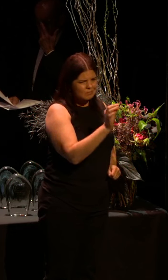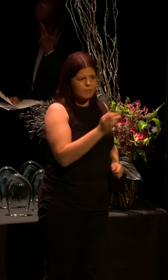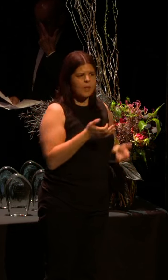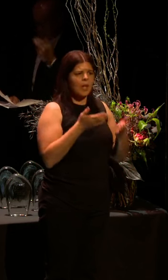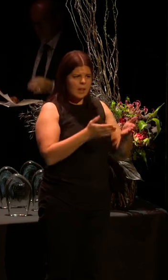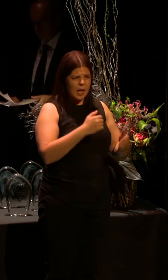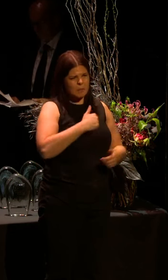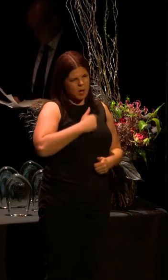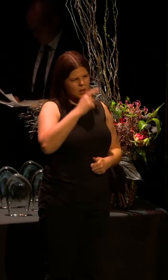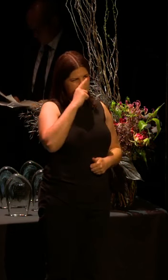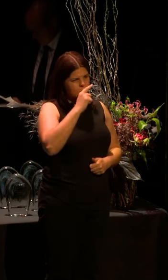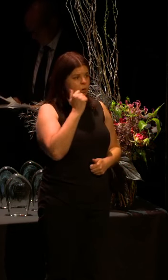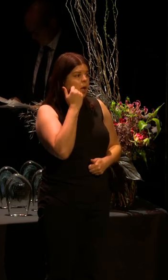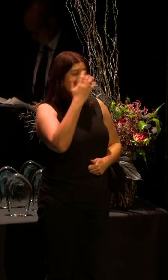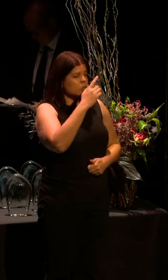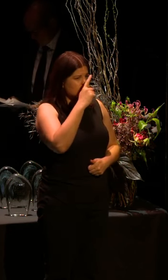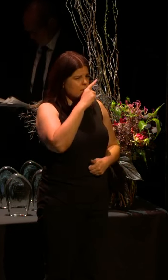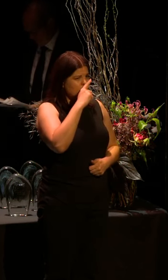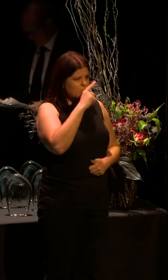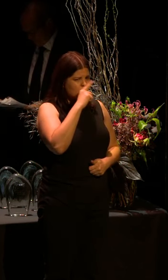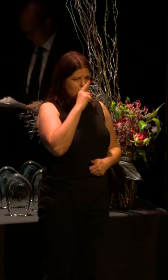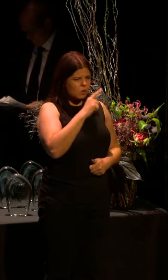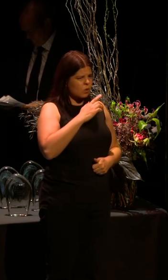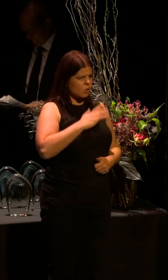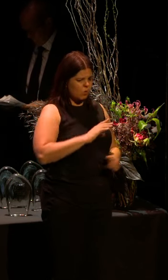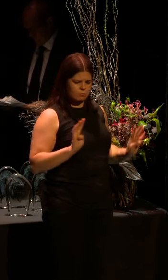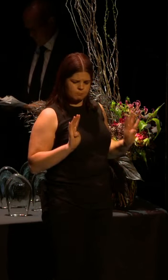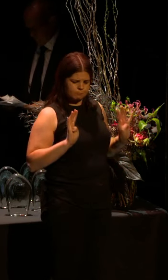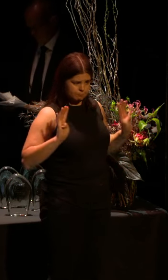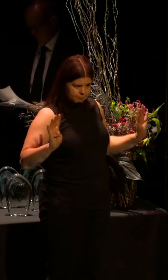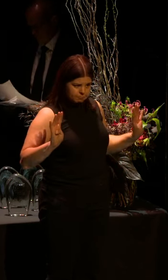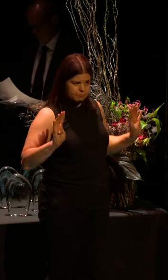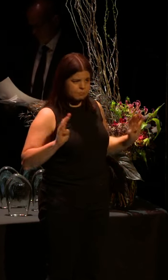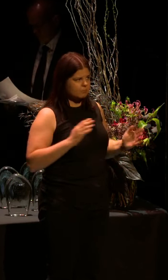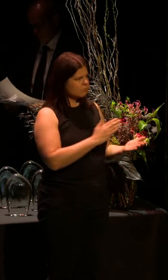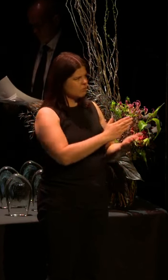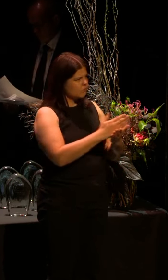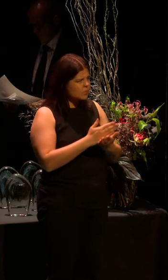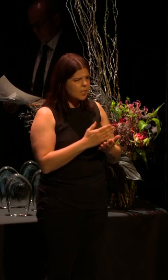to share the prosperity and the wealth that this country has to offer.